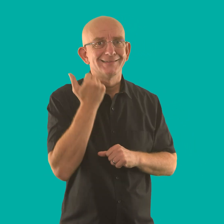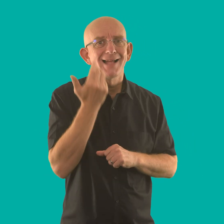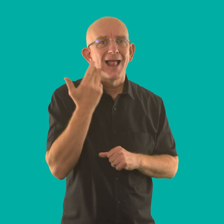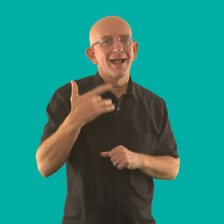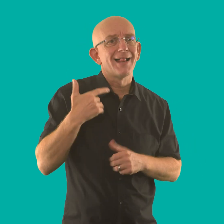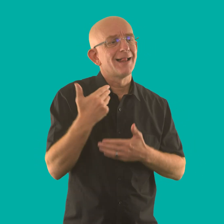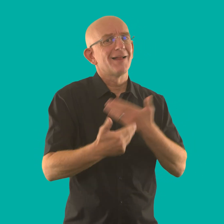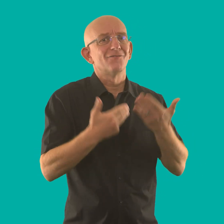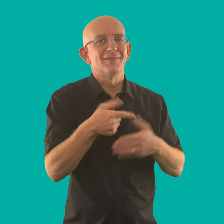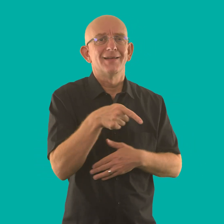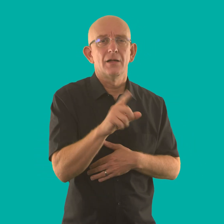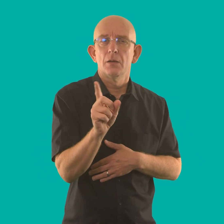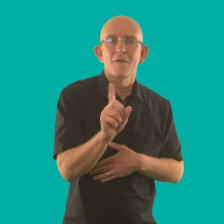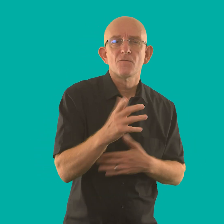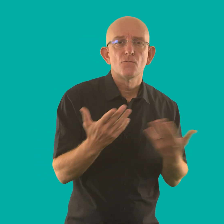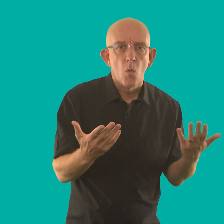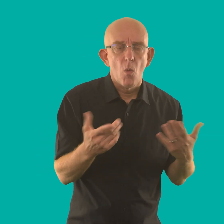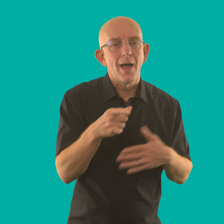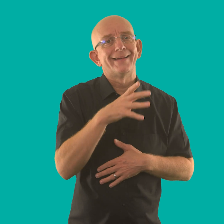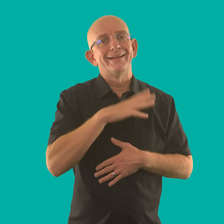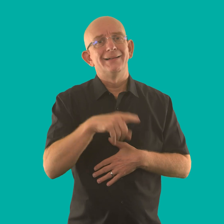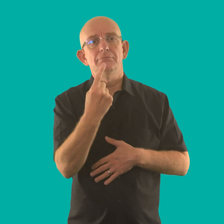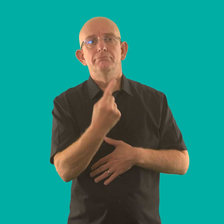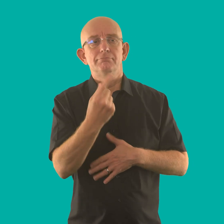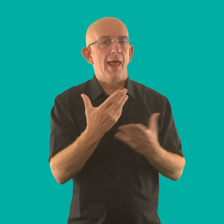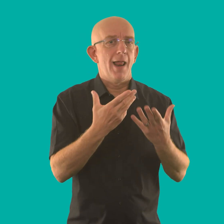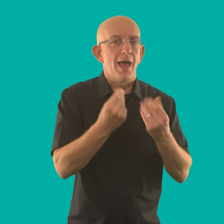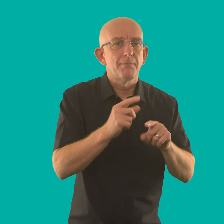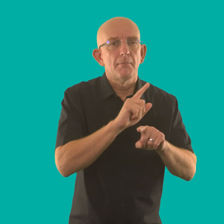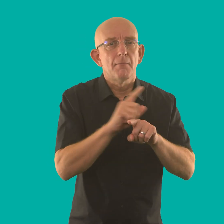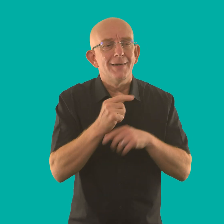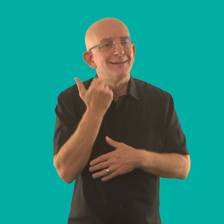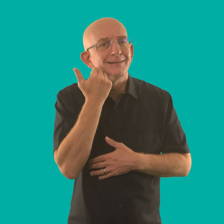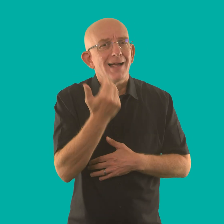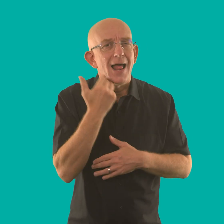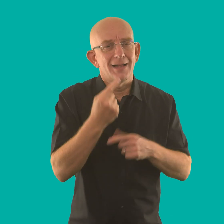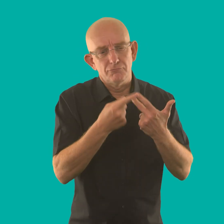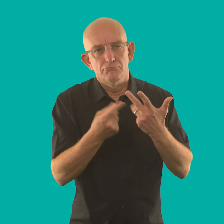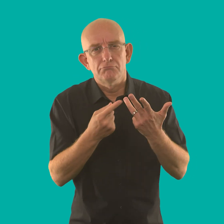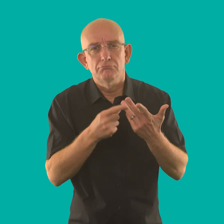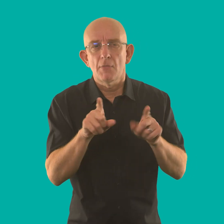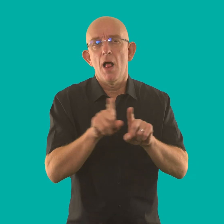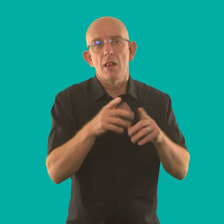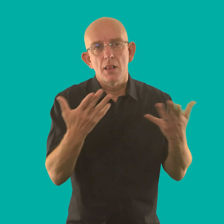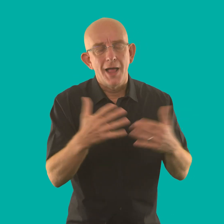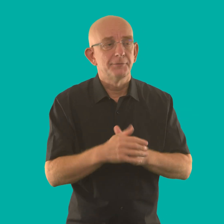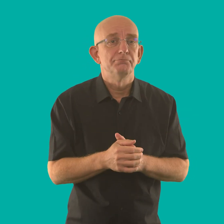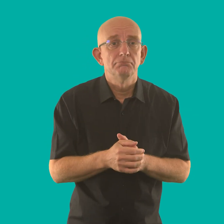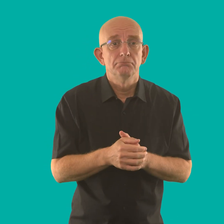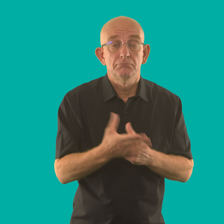You may get the daily living part if you need help with certain daily activities, such as: